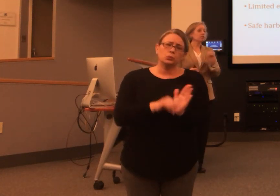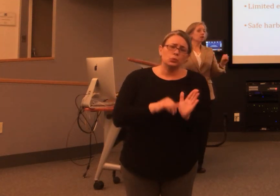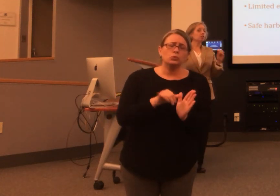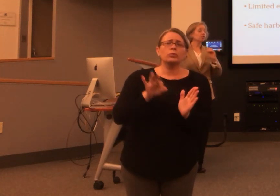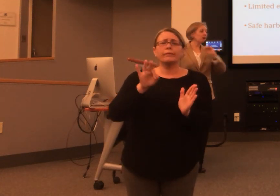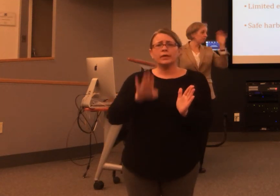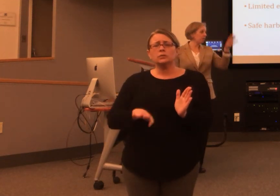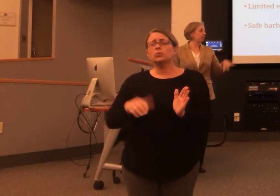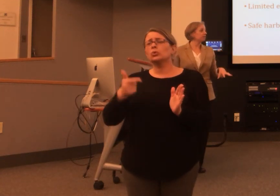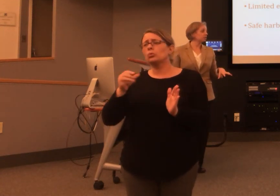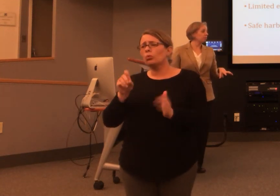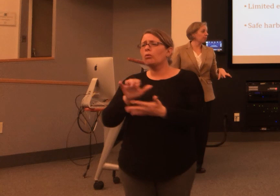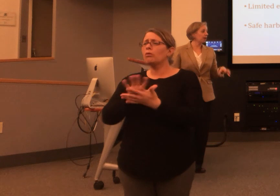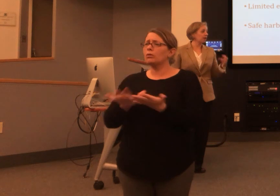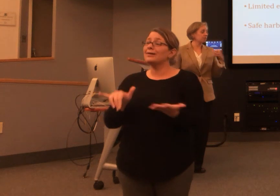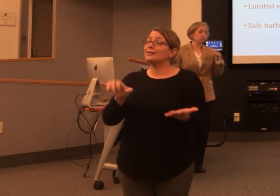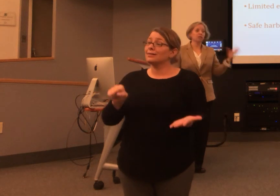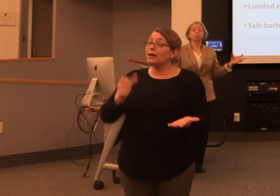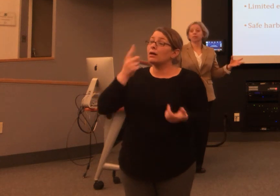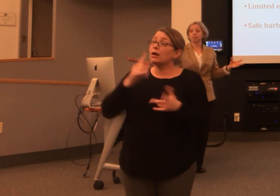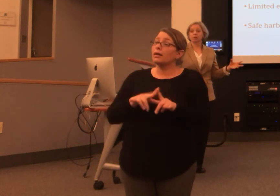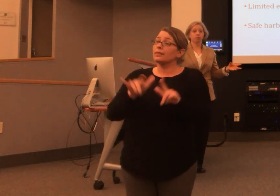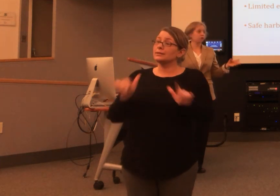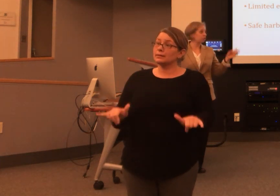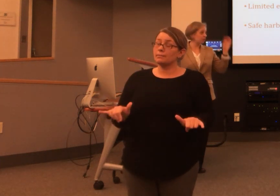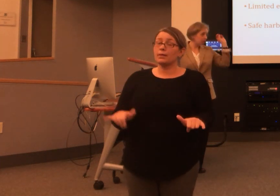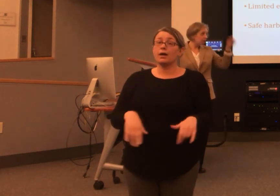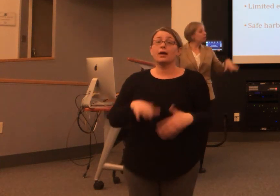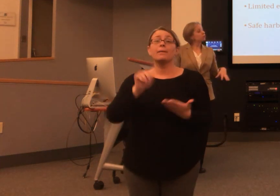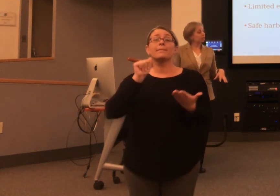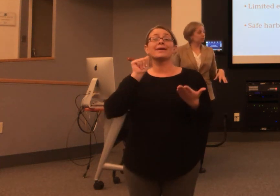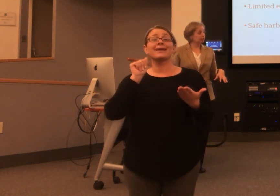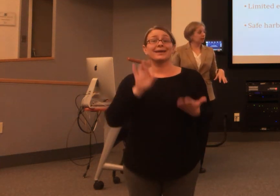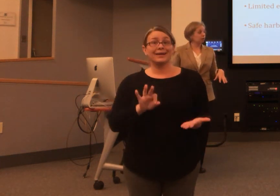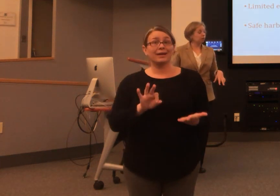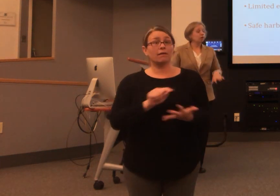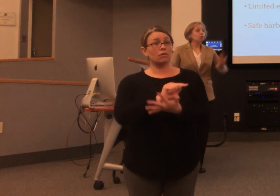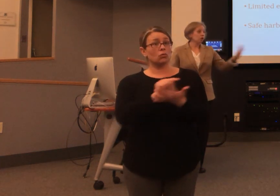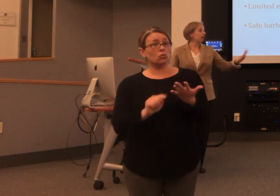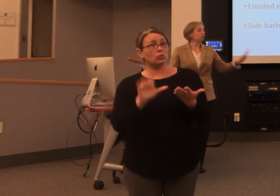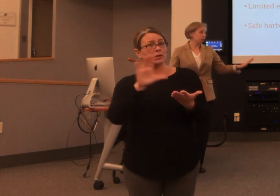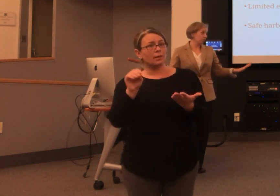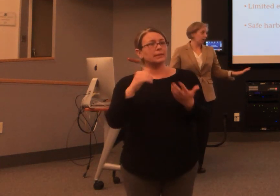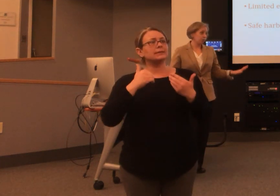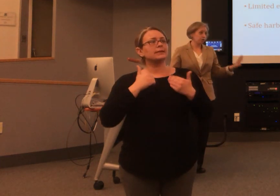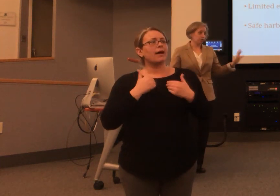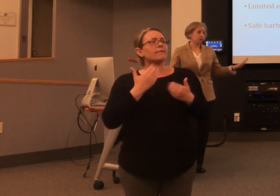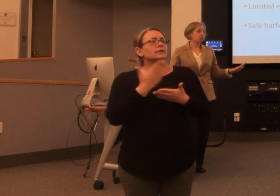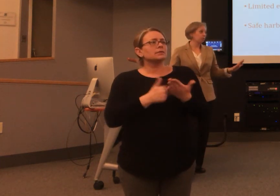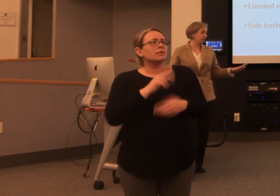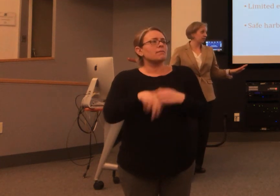as long as you have a mechanism that if somebody complains about infringement that you take it down, we're not gonna hold you liable for contributing